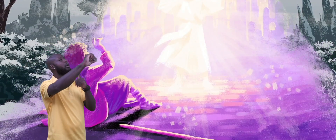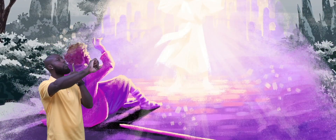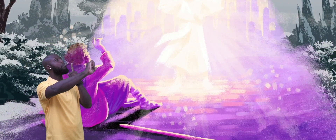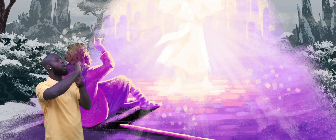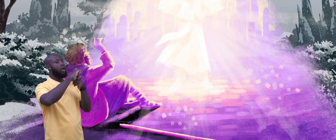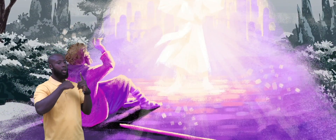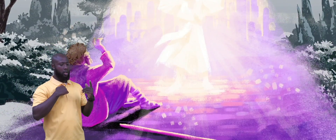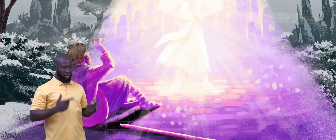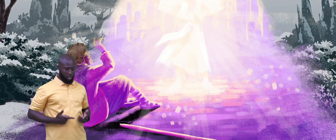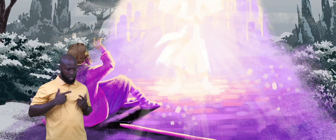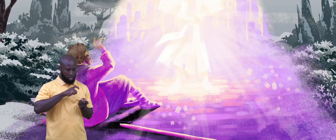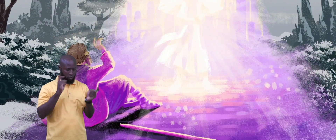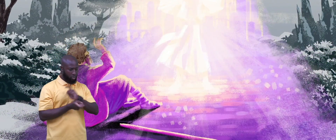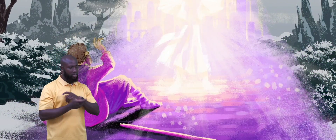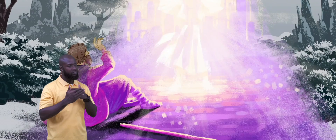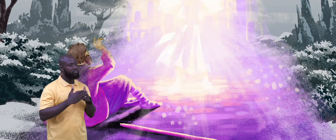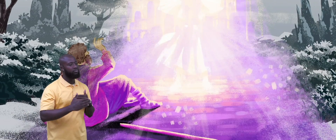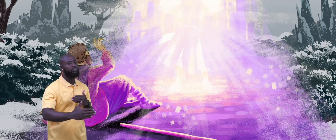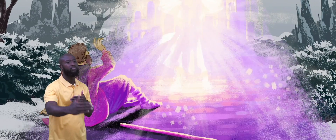and it changes the course of his life.